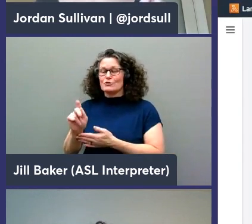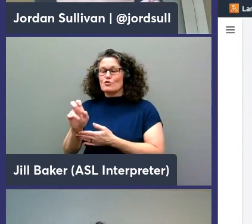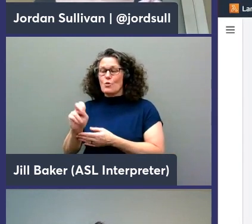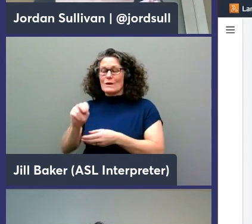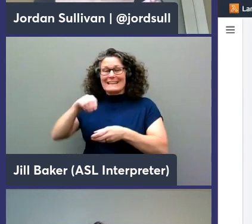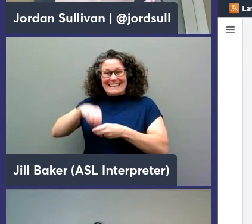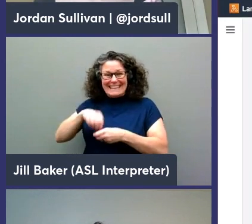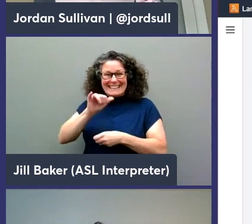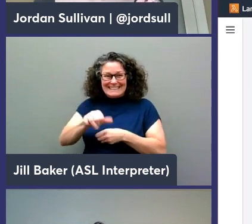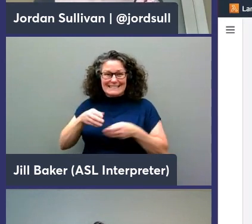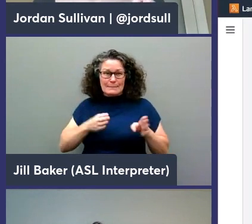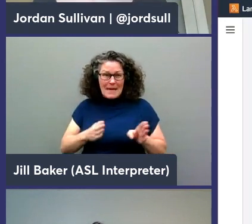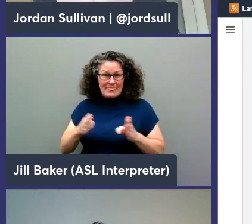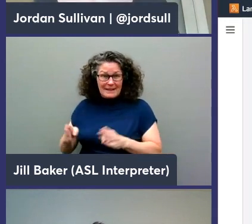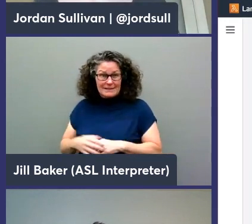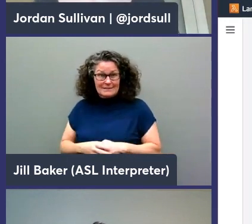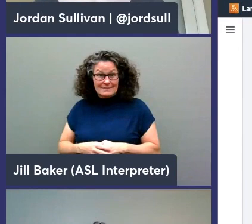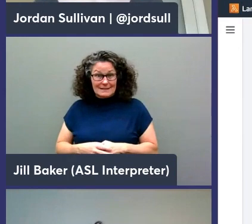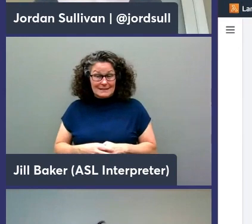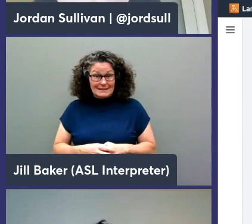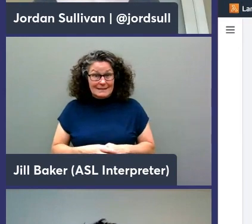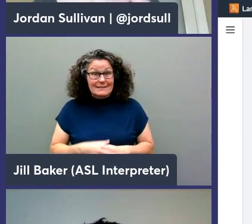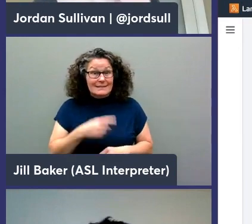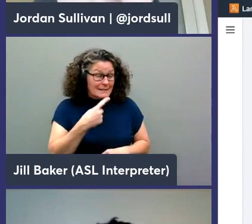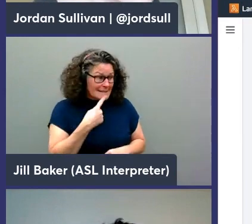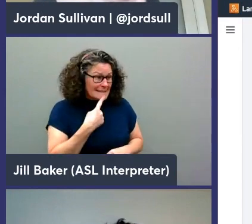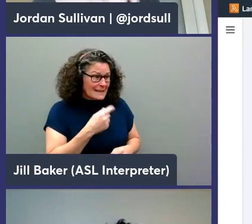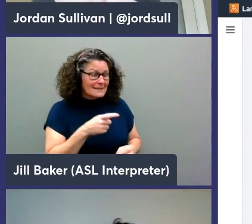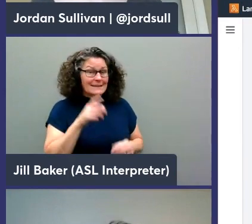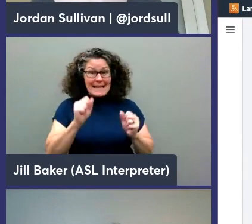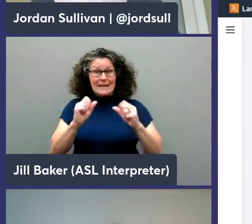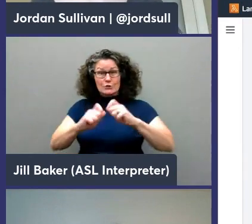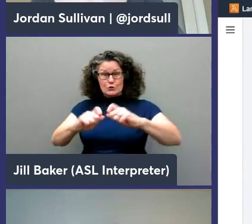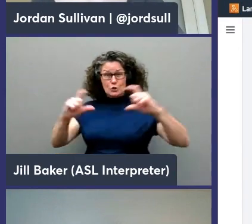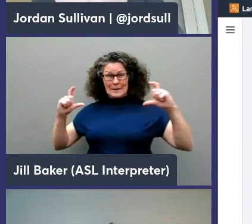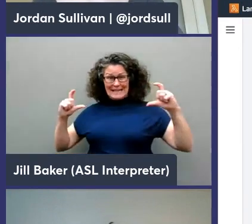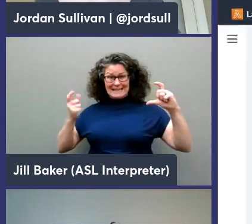And then- - Can you zoom in again, Dan? Pardon me? - Can we zoom in a bit again? Yeah.